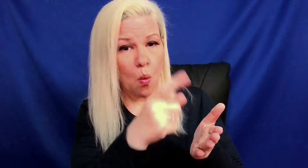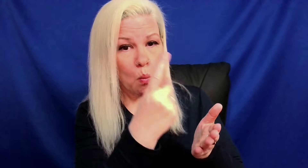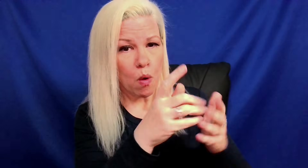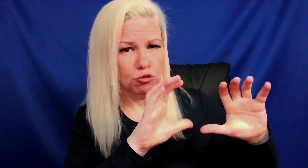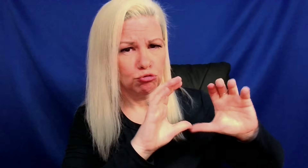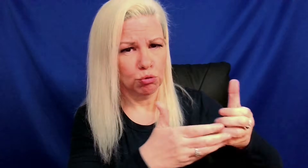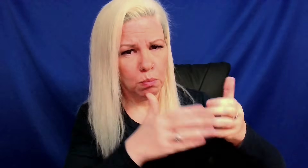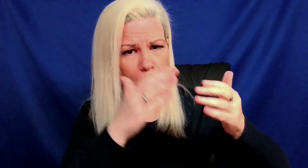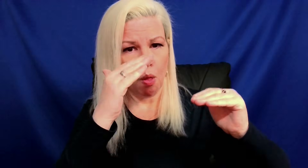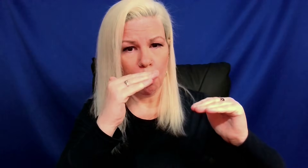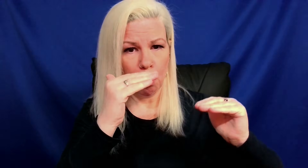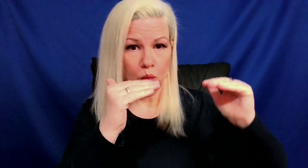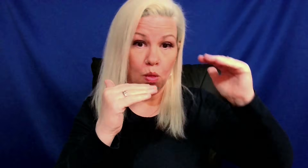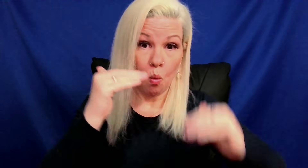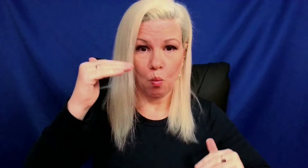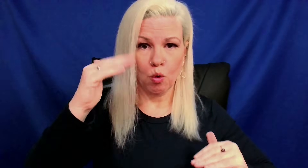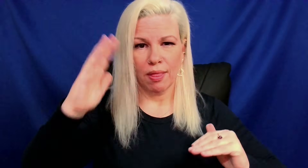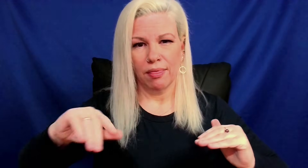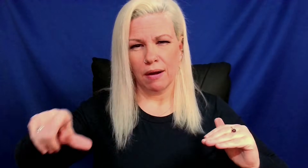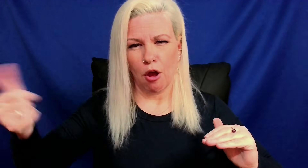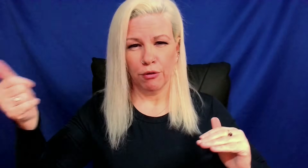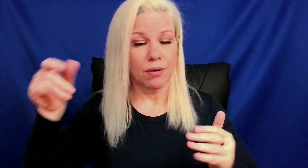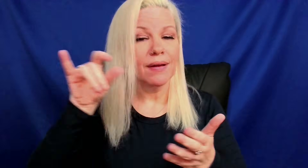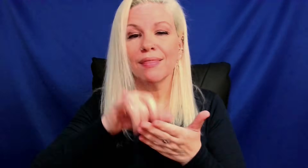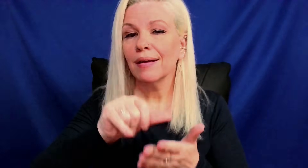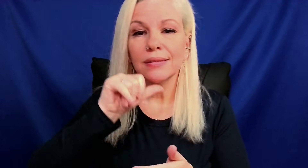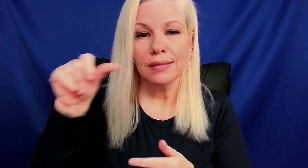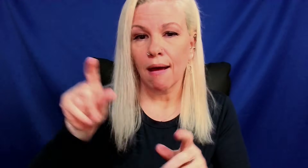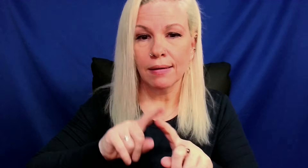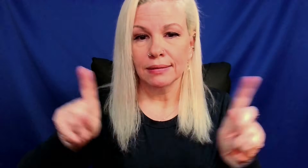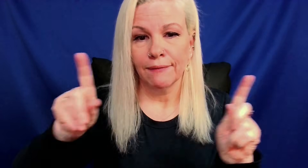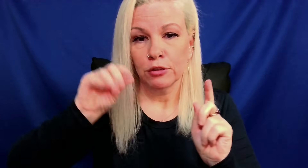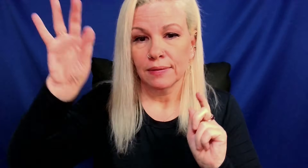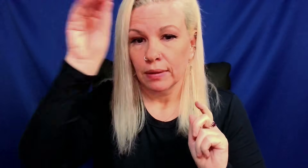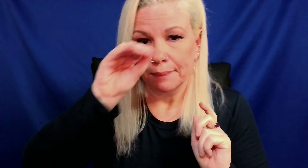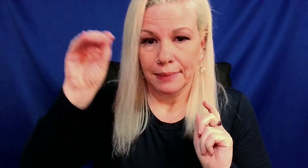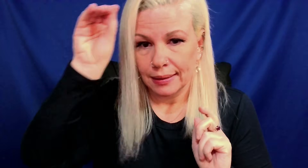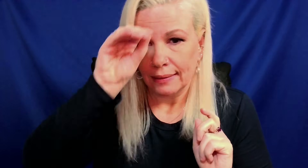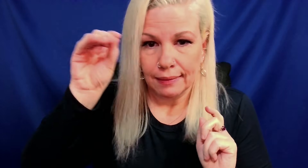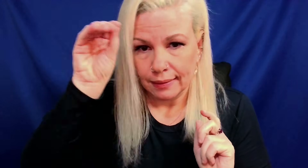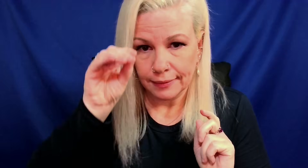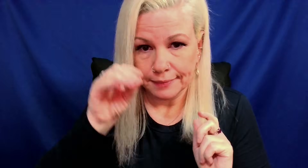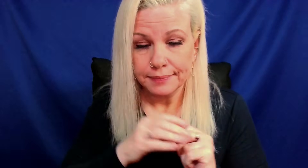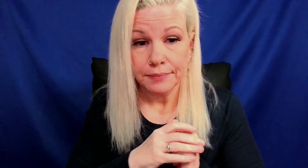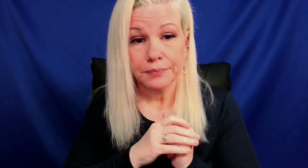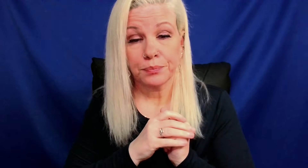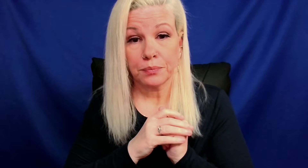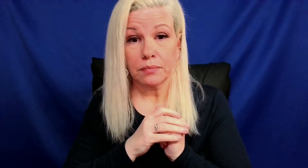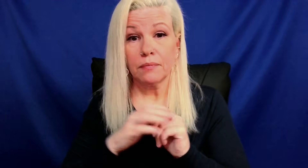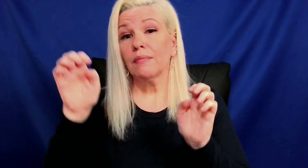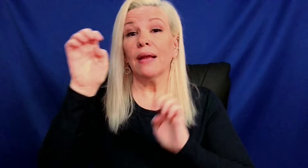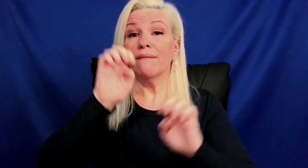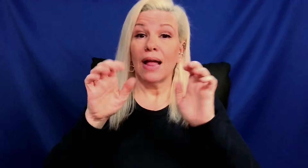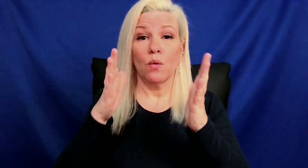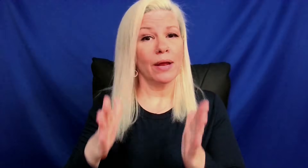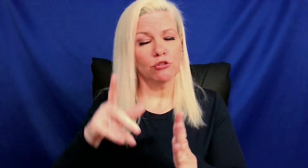one group lower than others, that's not a difference of opinion. Evaluators must be held